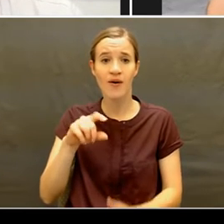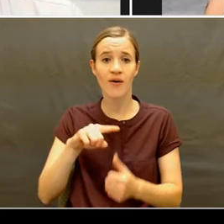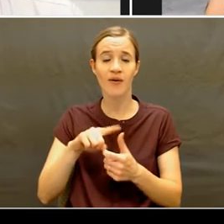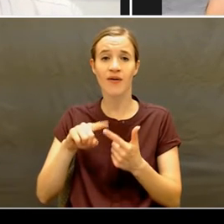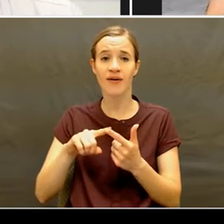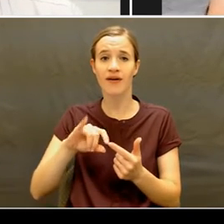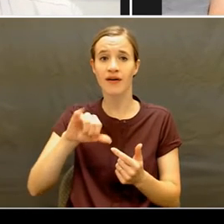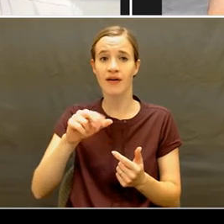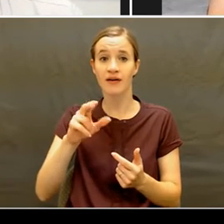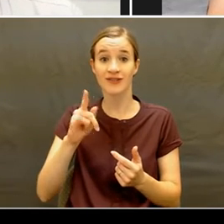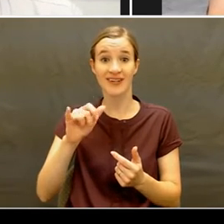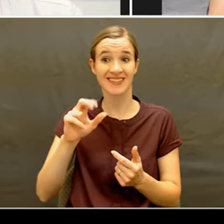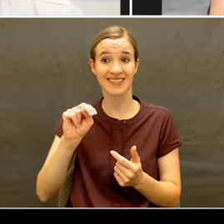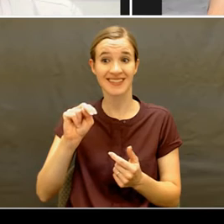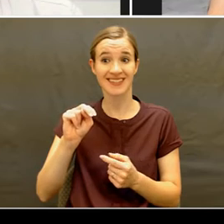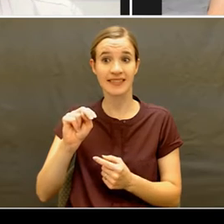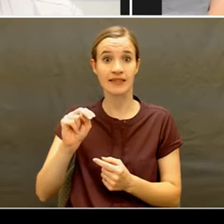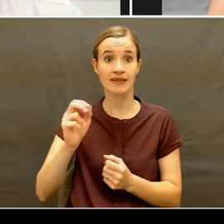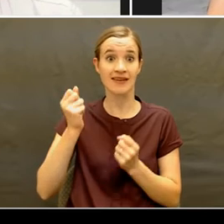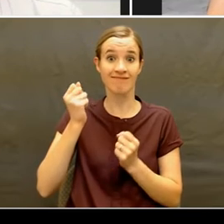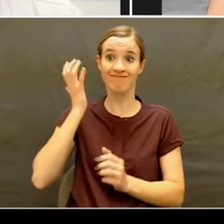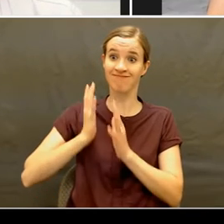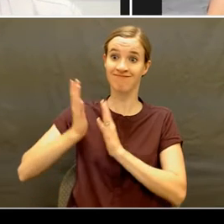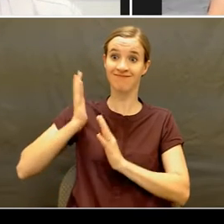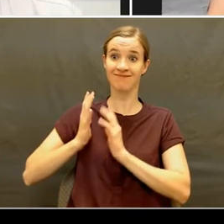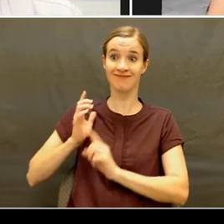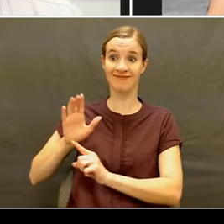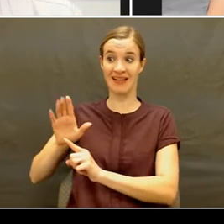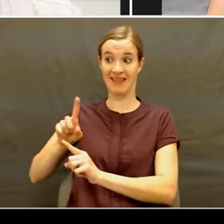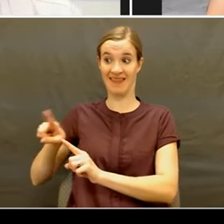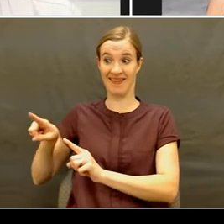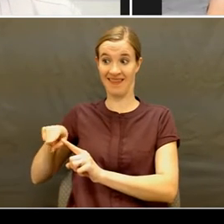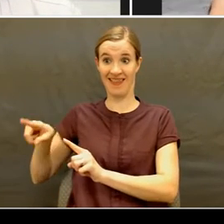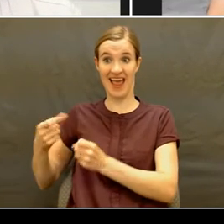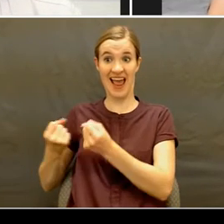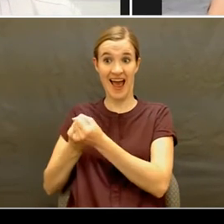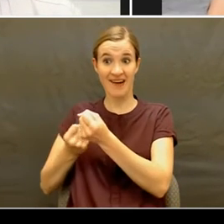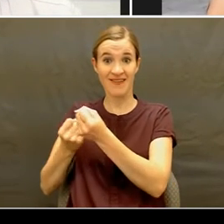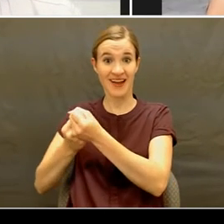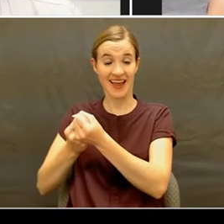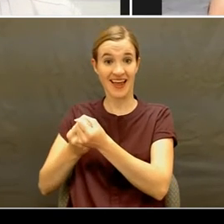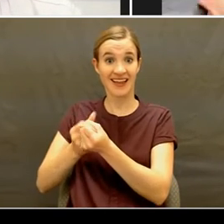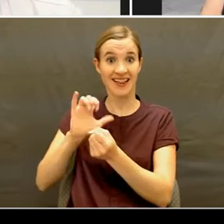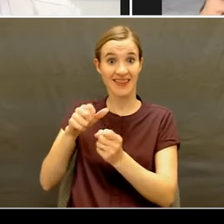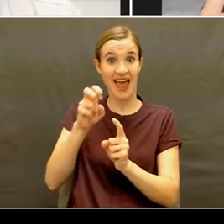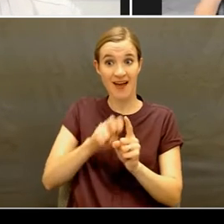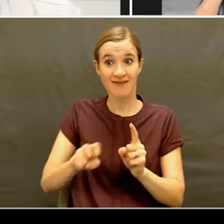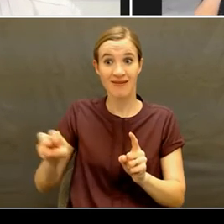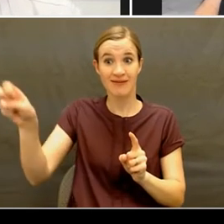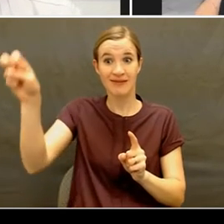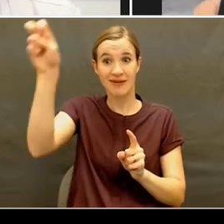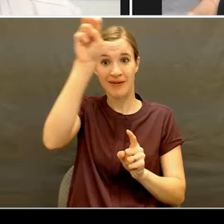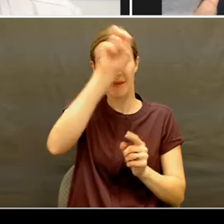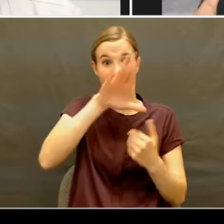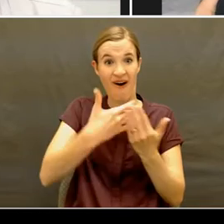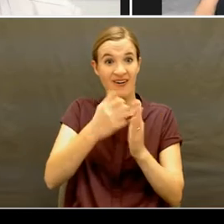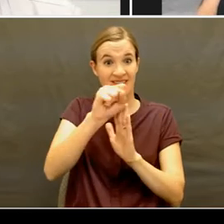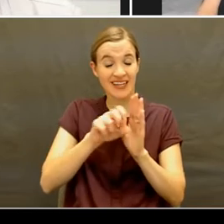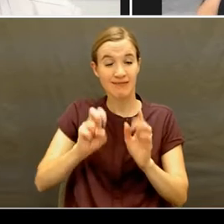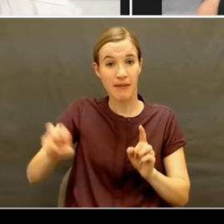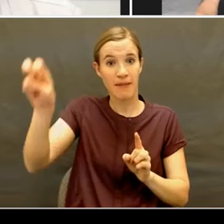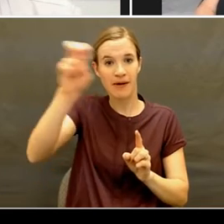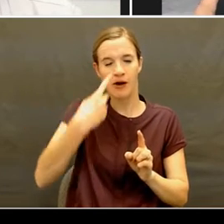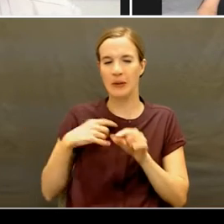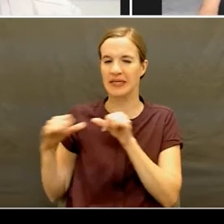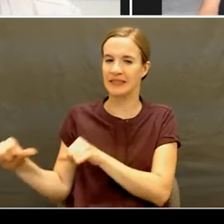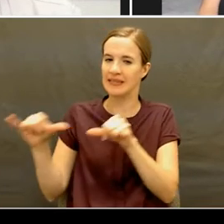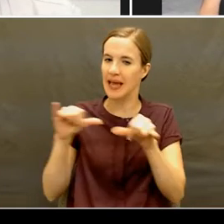you know years before and I still every time I go in fact back the new one, you know what started